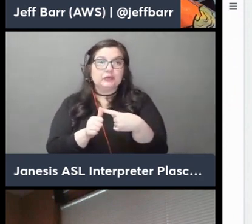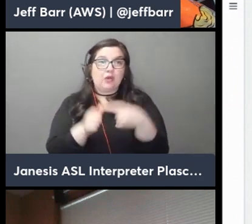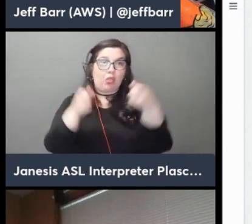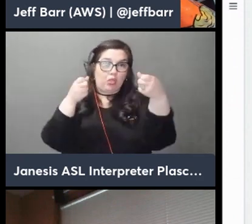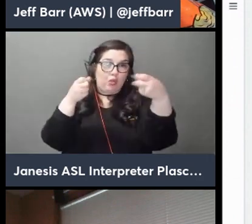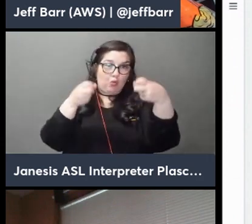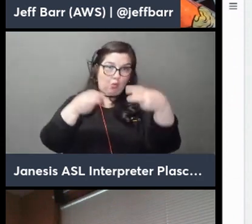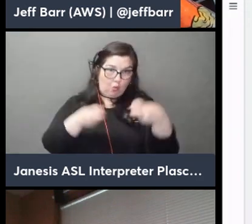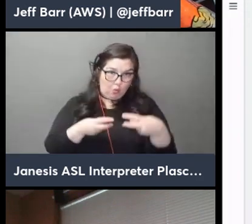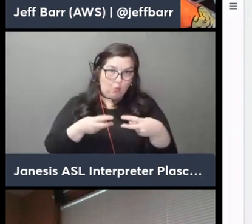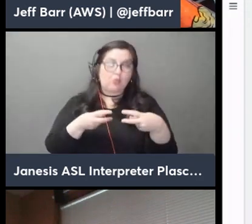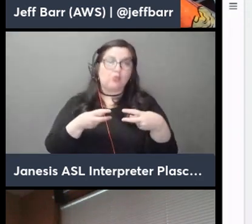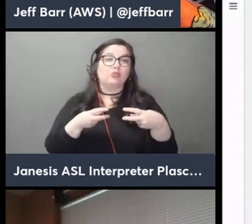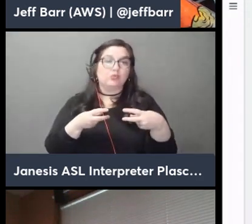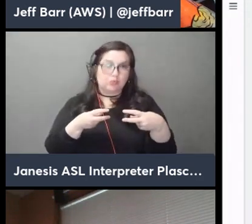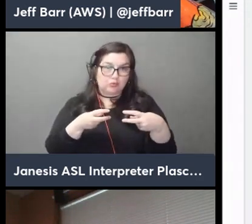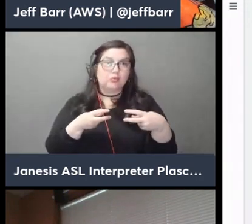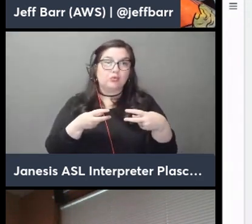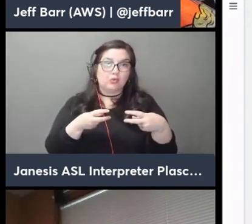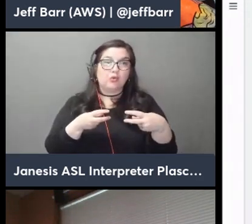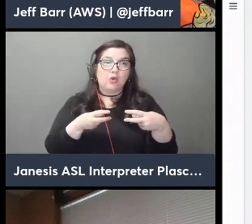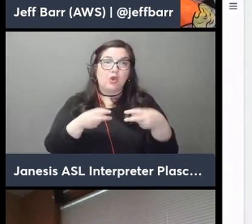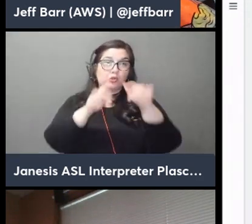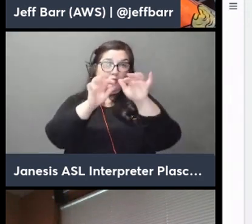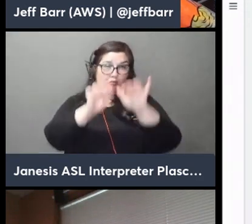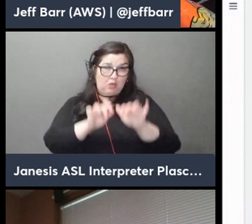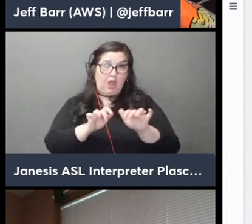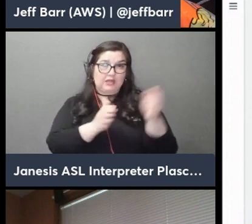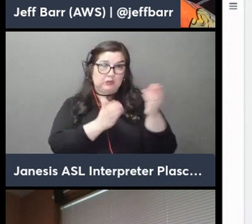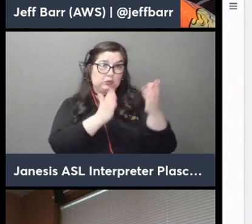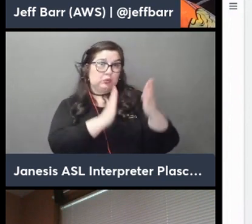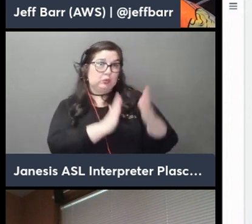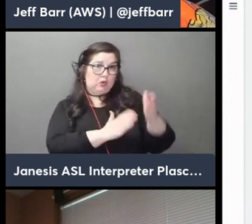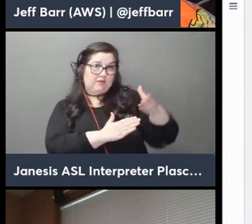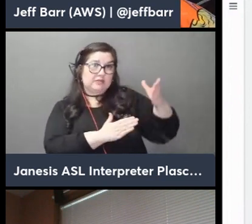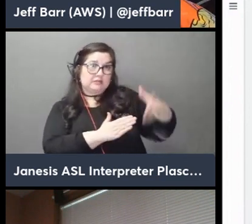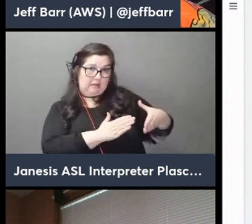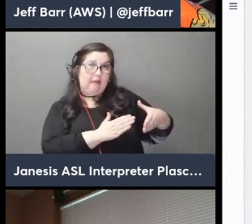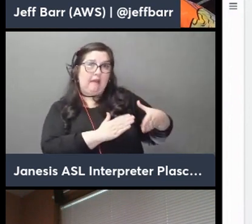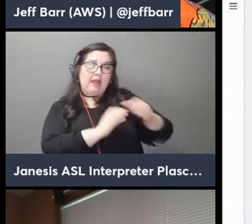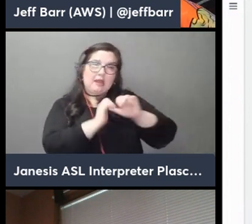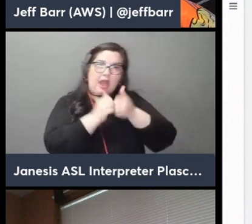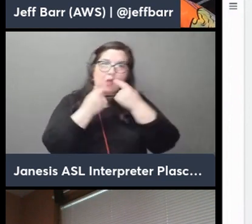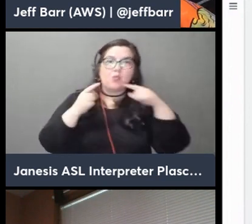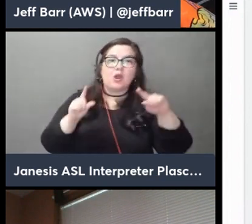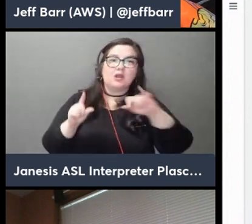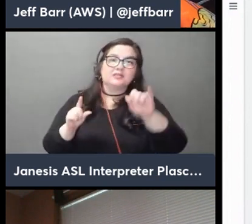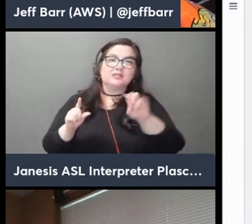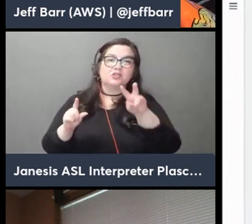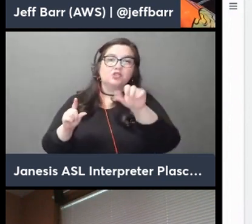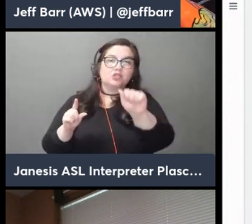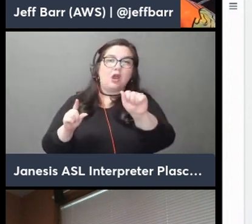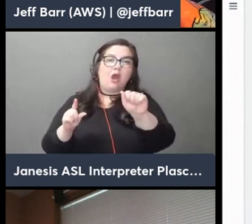that you write on the server side works. It's JavaScript. It's very easy to use.